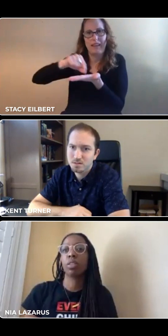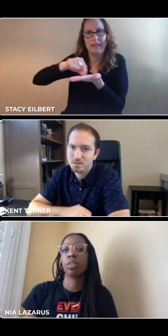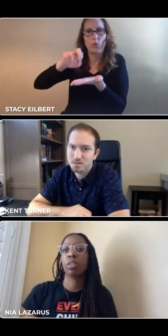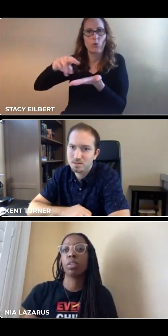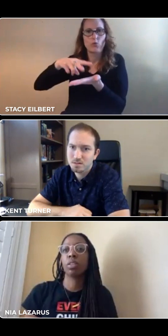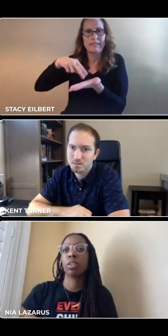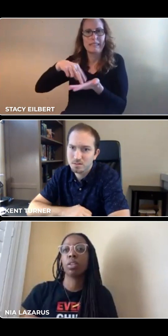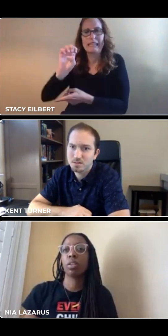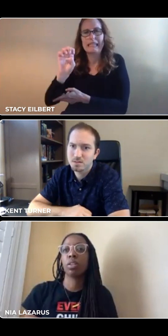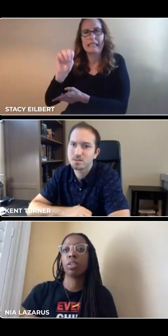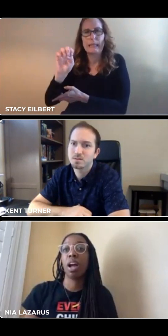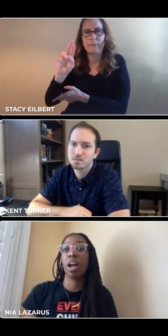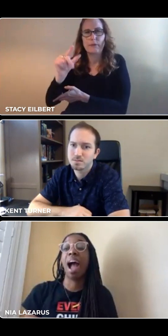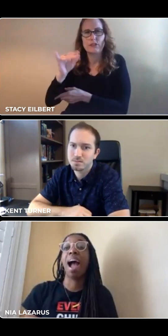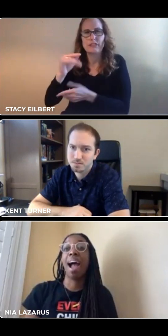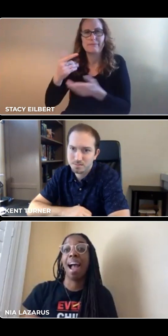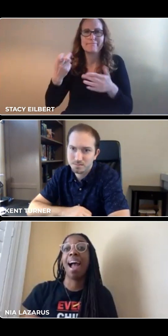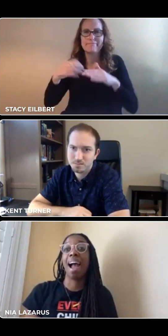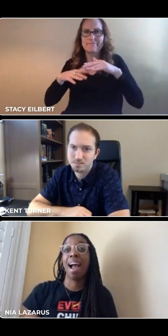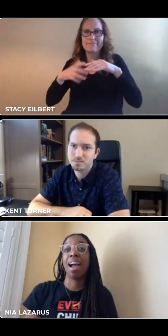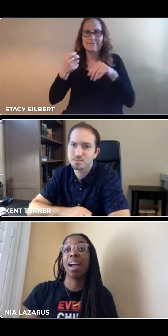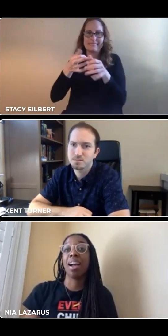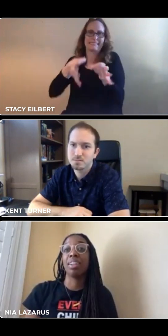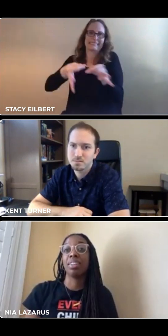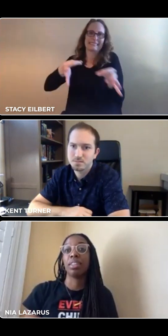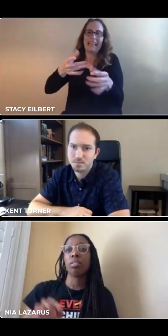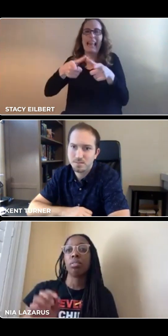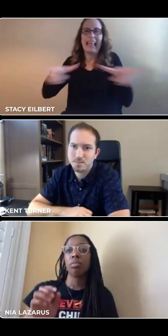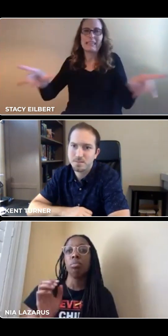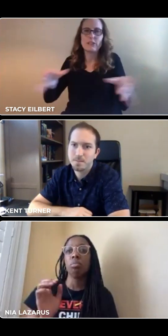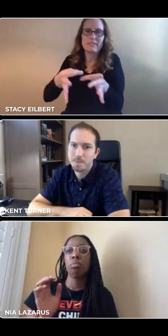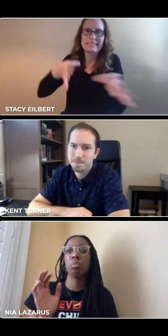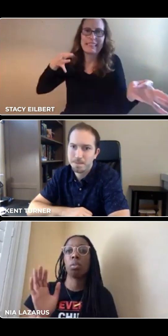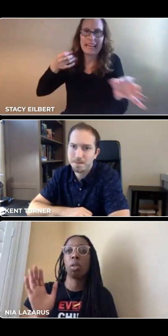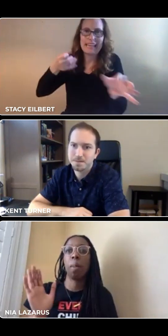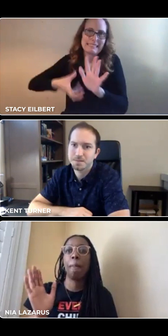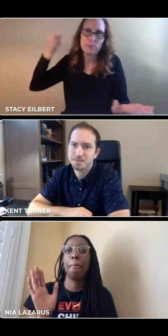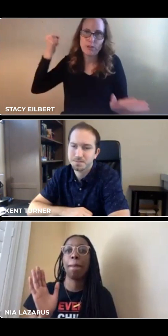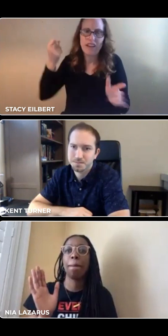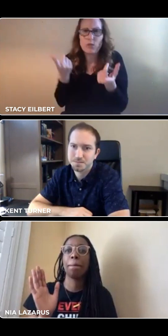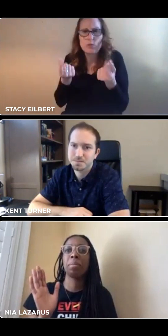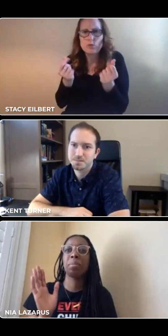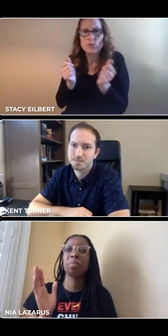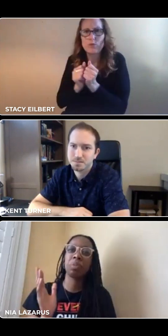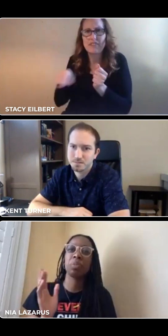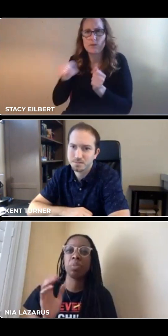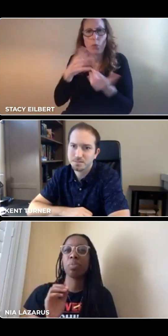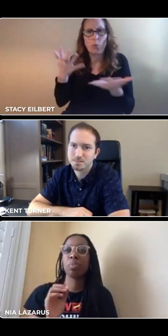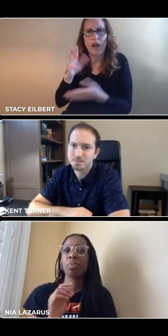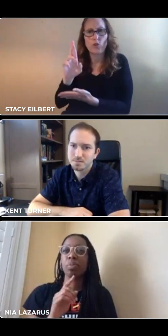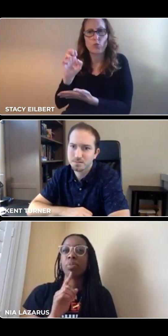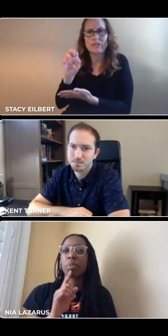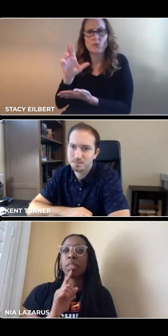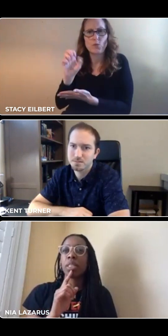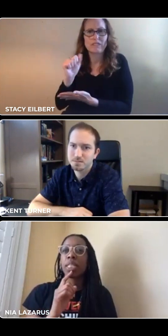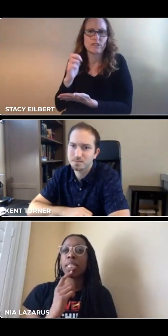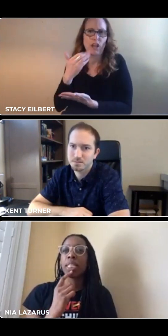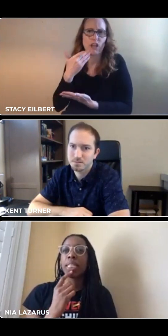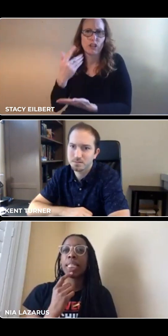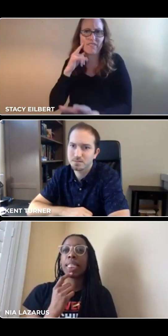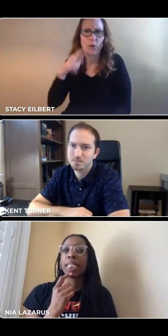are just starting to write or read? Maybe they're emerging, or maybe delayed, or there's